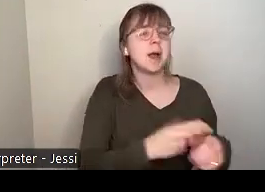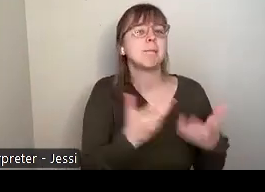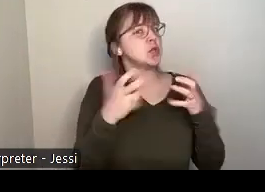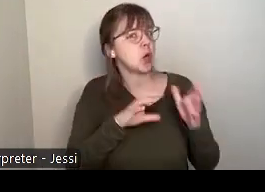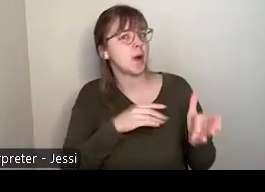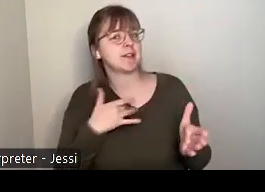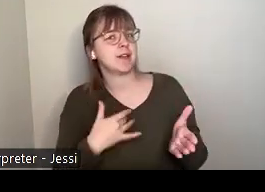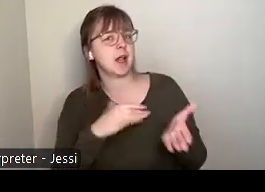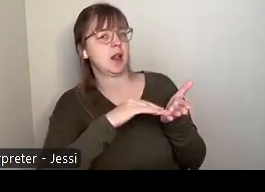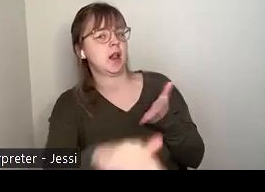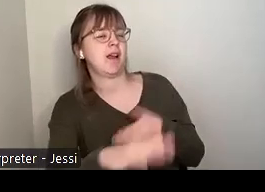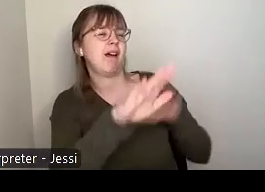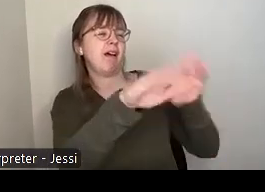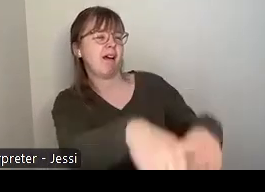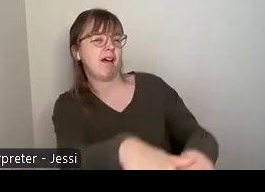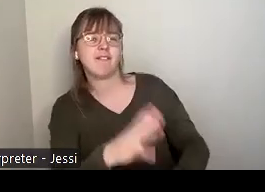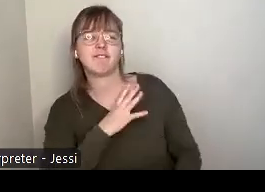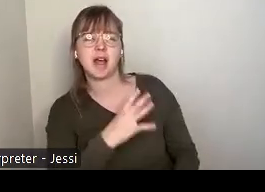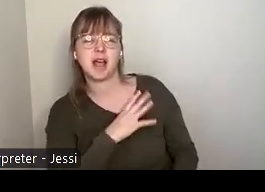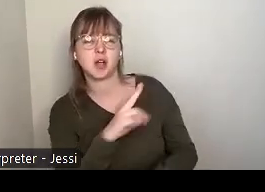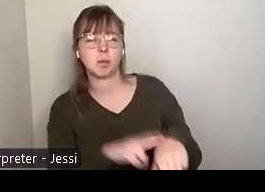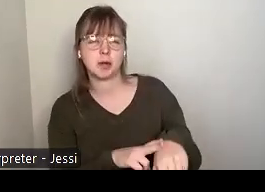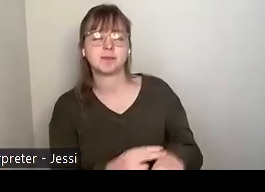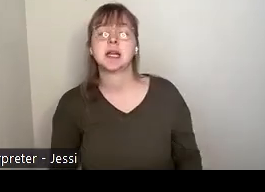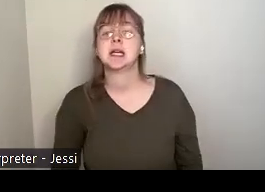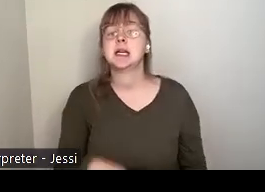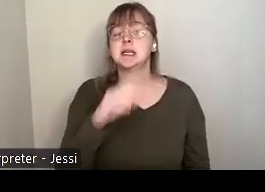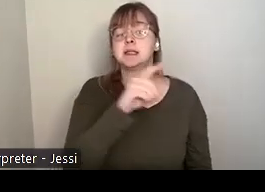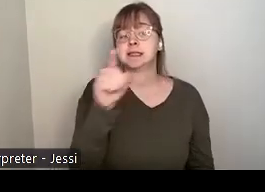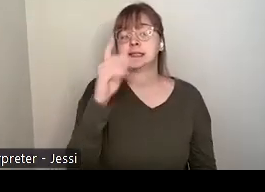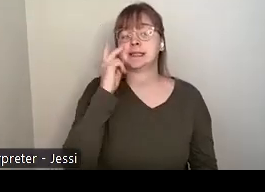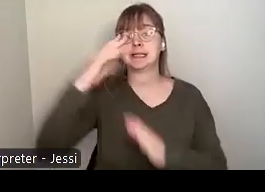even if it's typical 69% of parents say that if they knew more positive parenting strategies